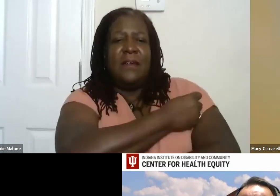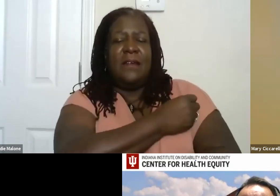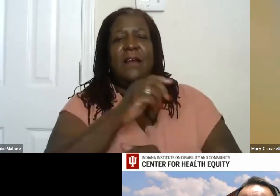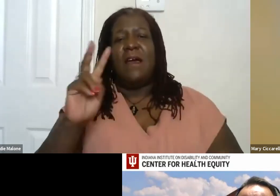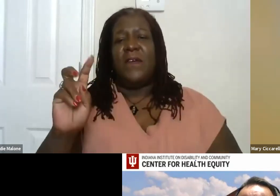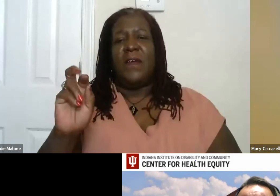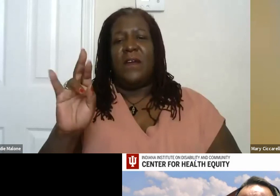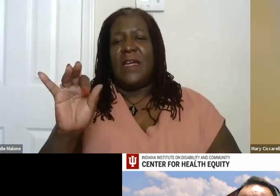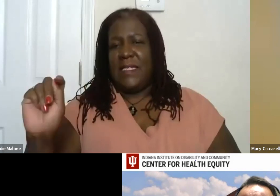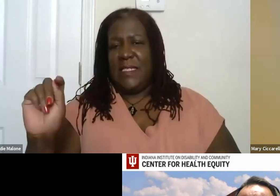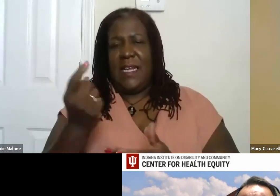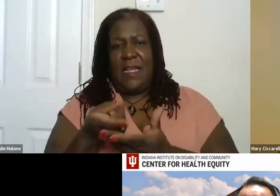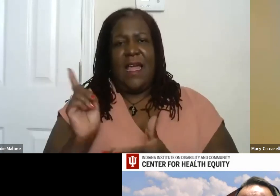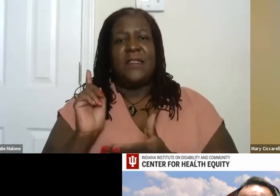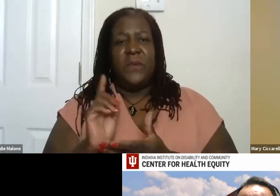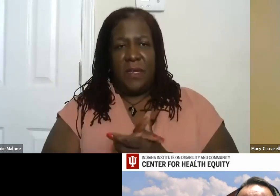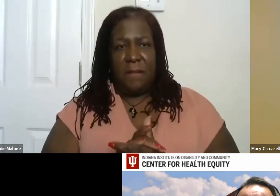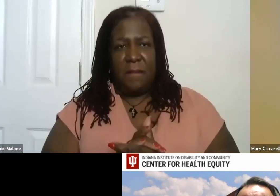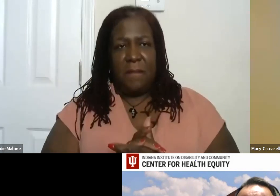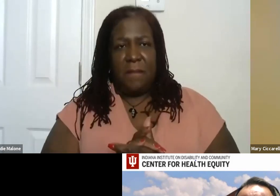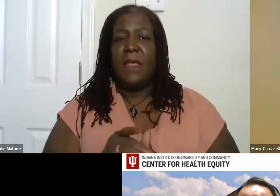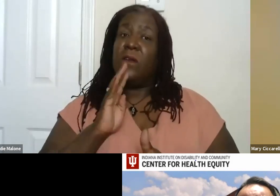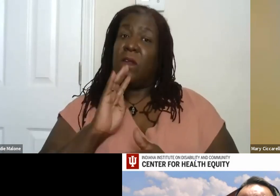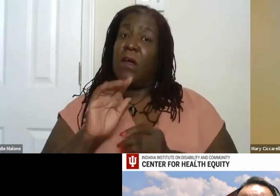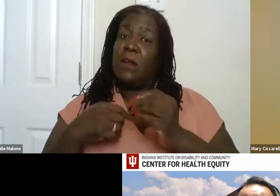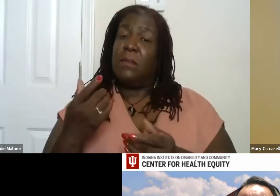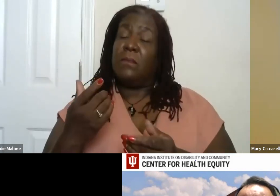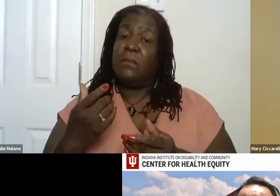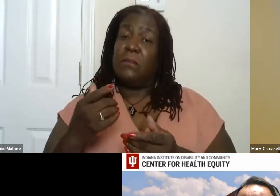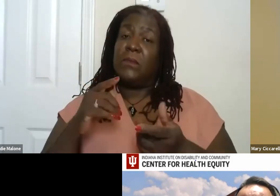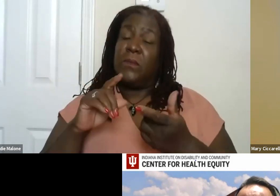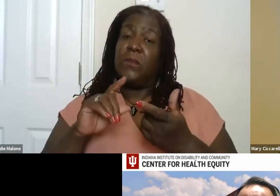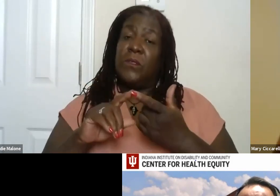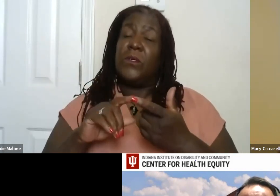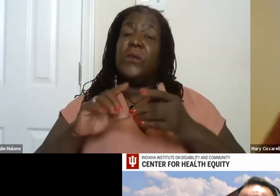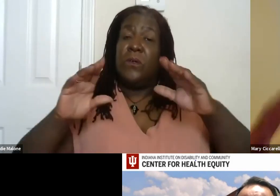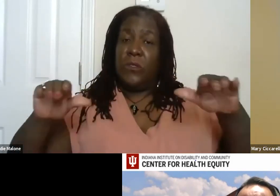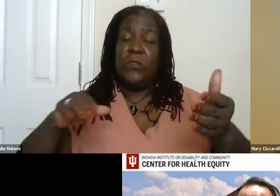They are targeting pediatric offices and federally qualified health centers as a higher priority